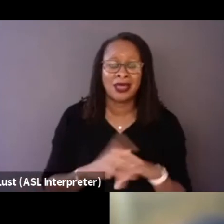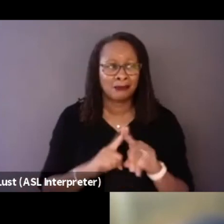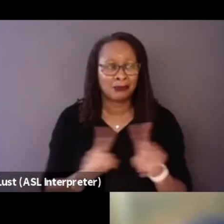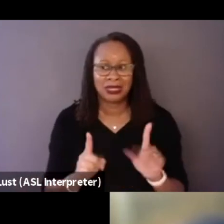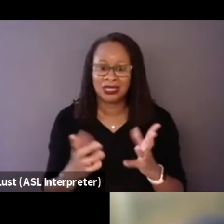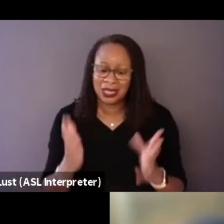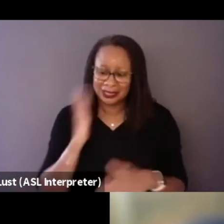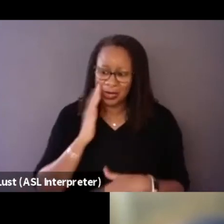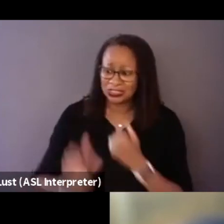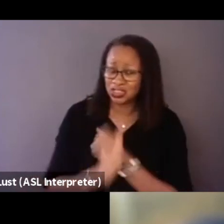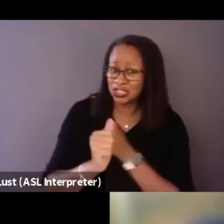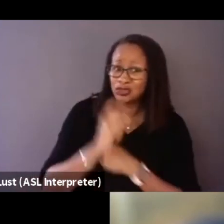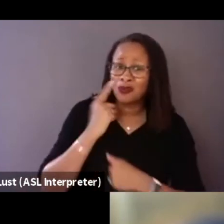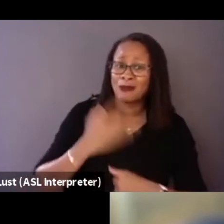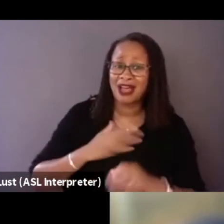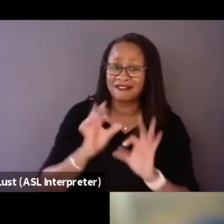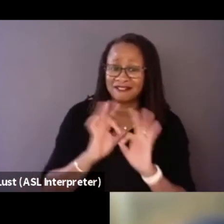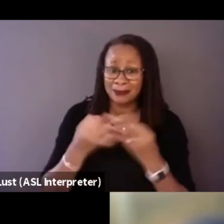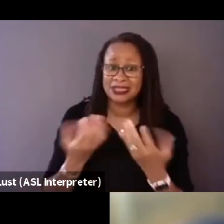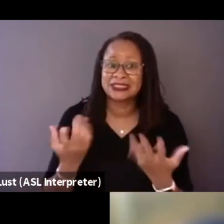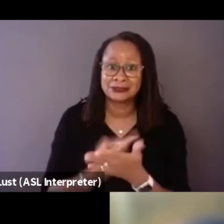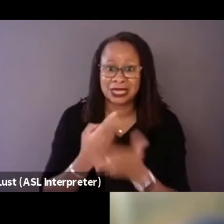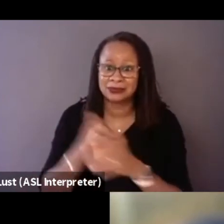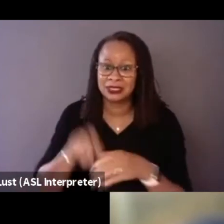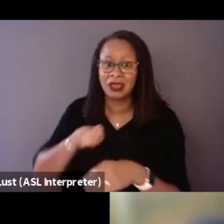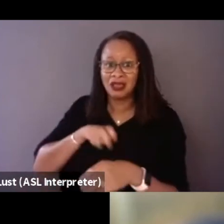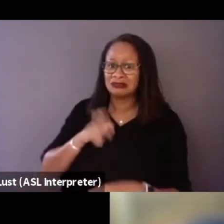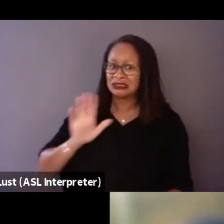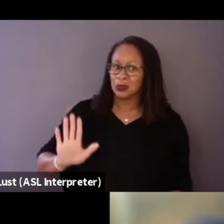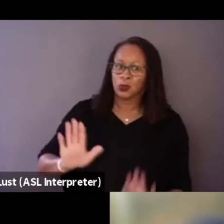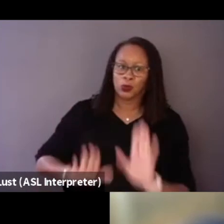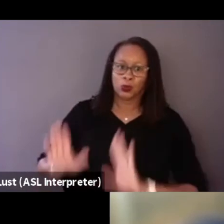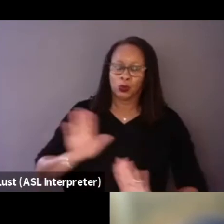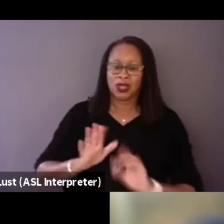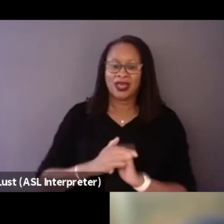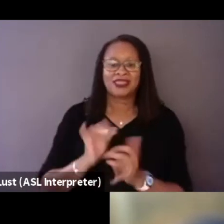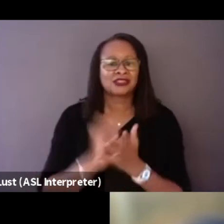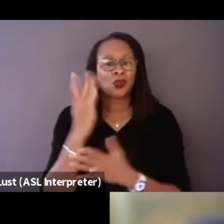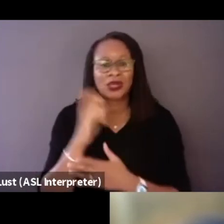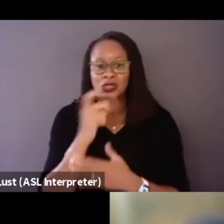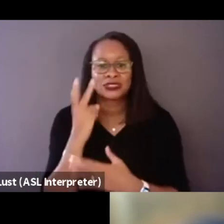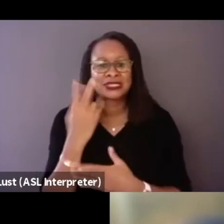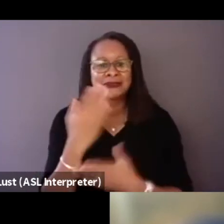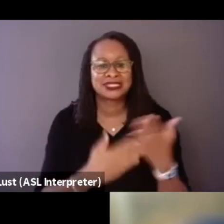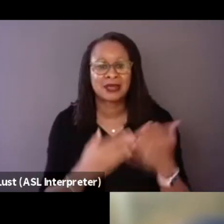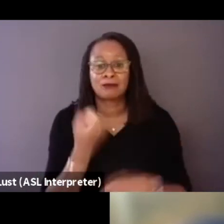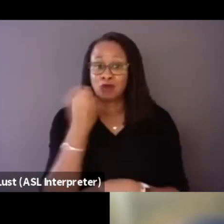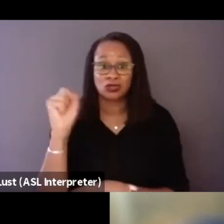but also my family. So I had to take a step back from the movement itself, which is why you don't see me in some protests in the film.